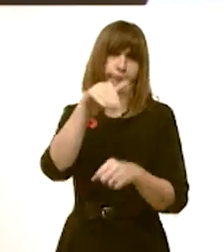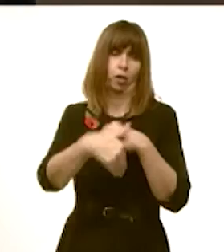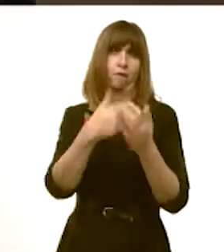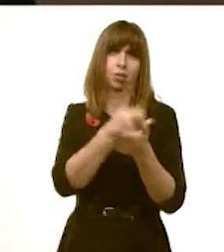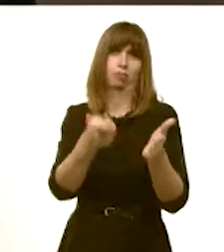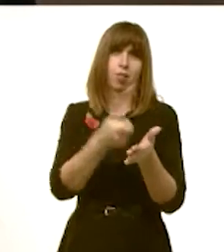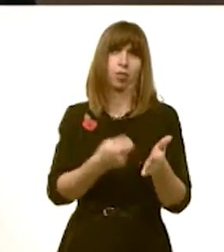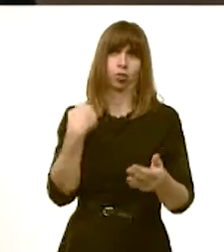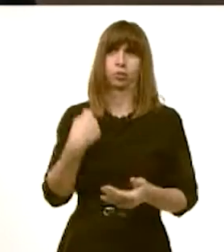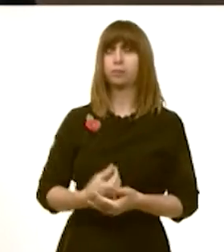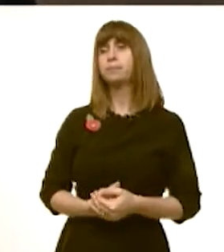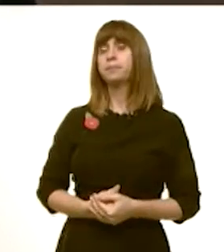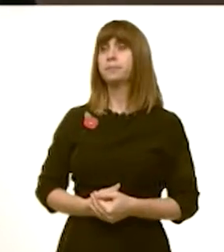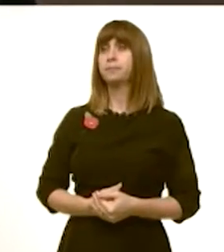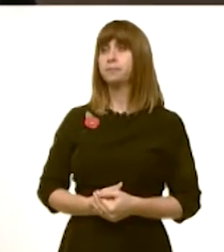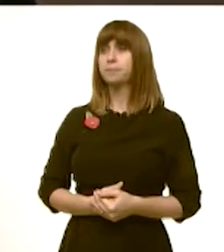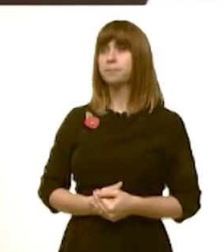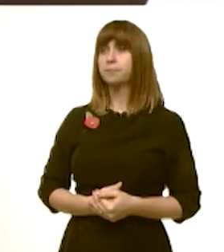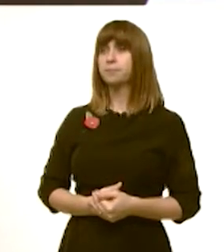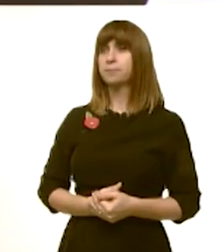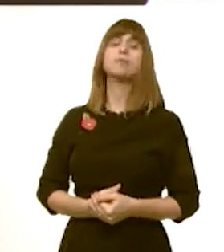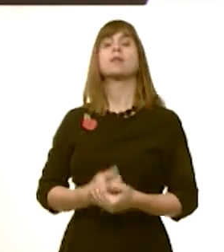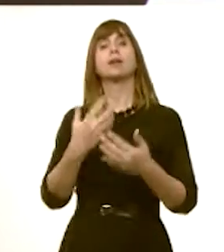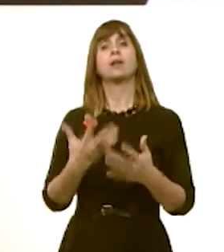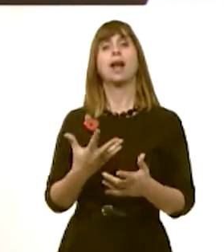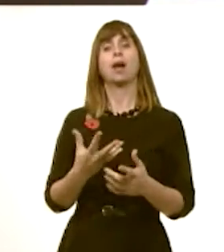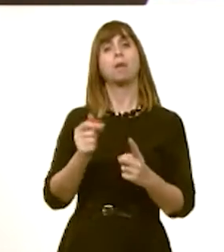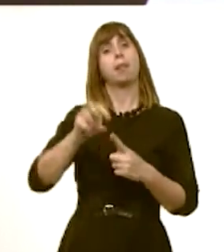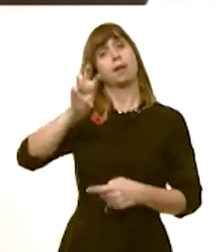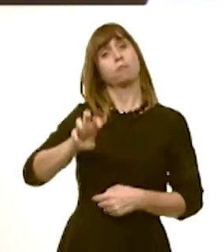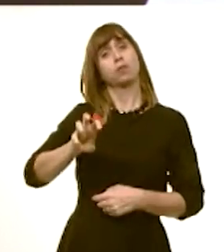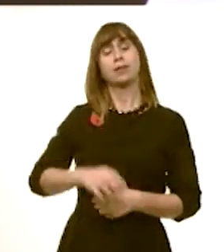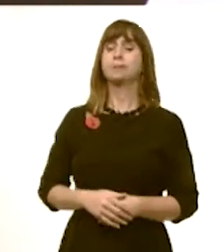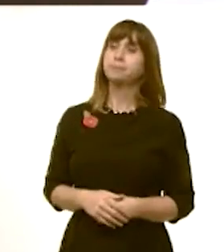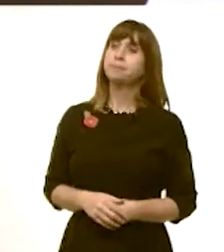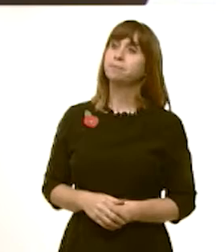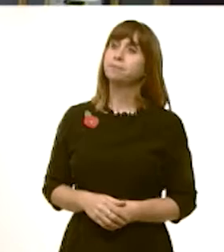Y Llywydd / The Presiding Officer: We now move to the leader of Plaid Cymru, Leanne Wood. Leanne Wood: Diolch, Lywydd.